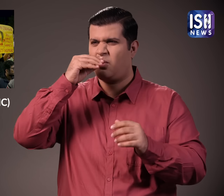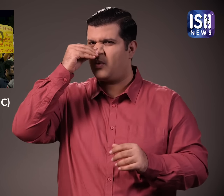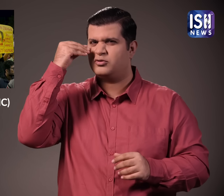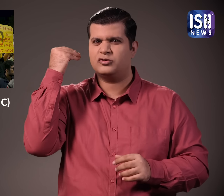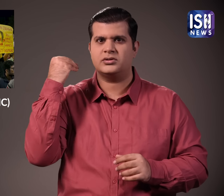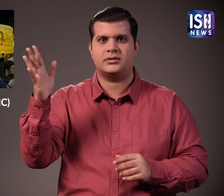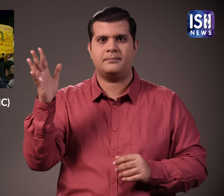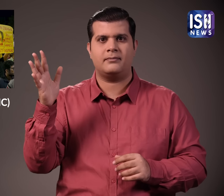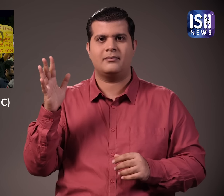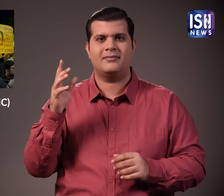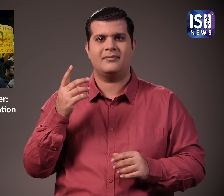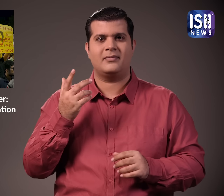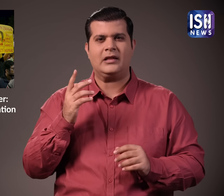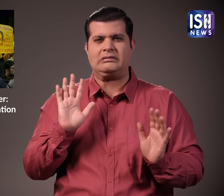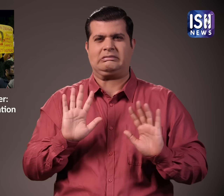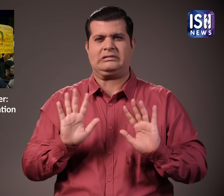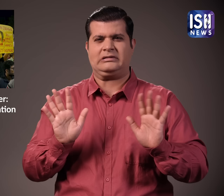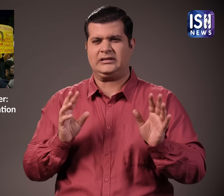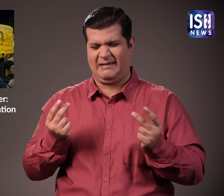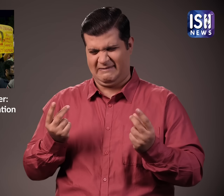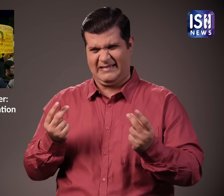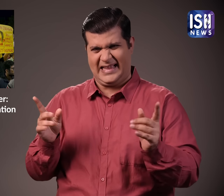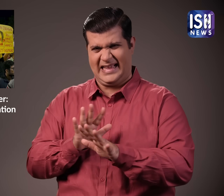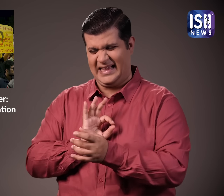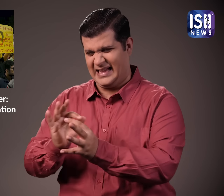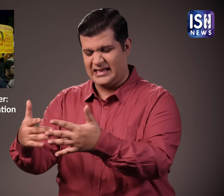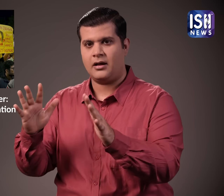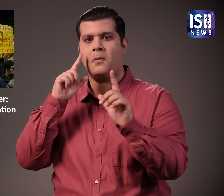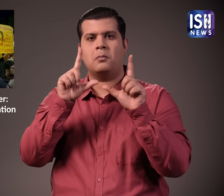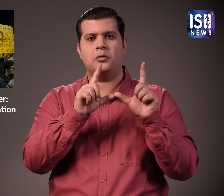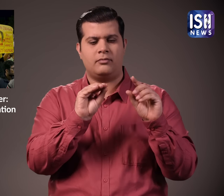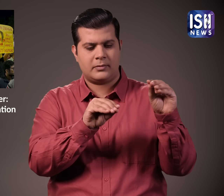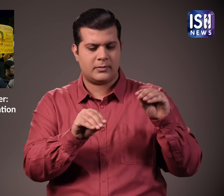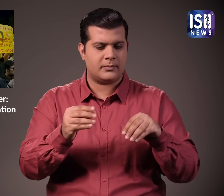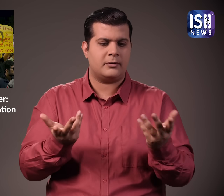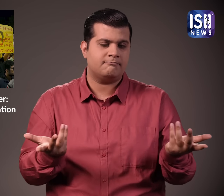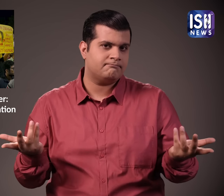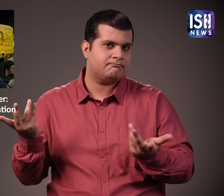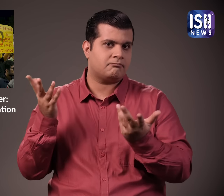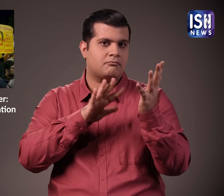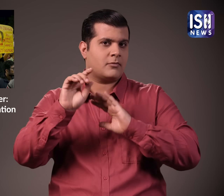Bengal government headed by the TMC. This is why they wanted to quickly do the cremation, so that there would be no evidence,